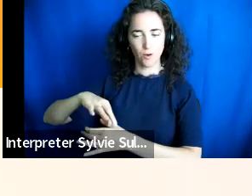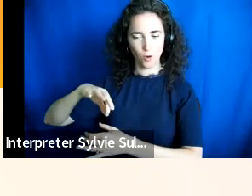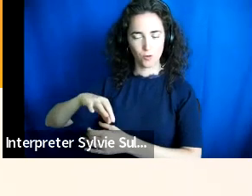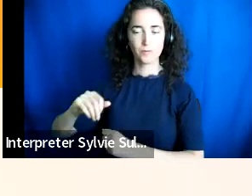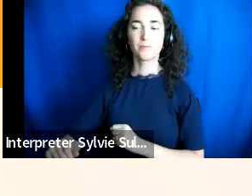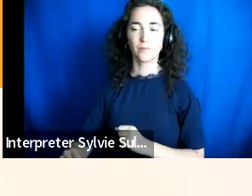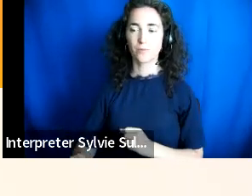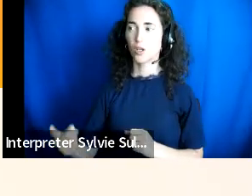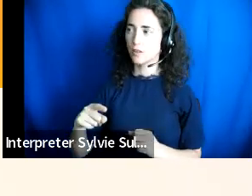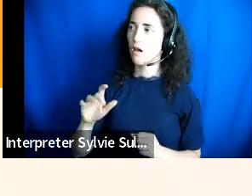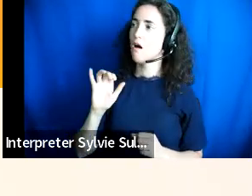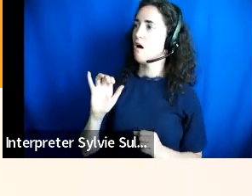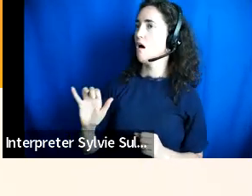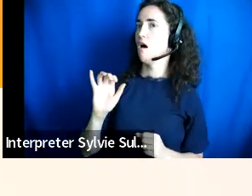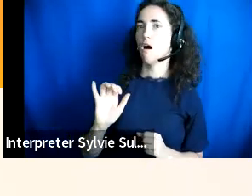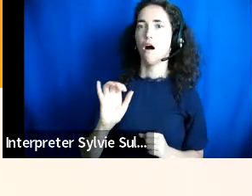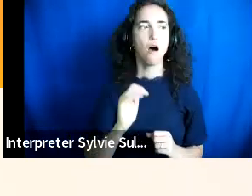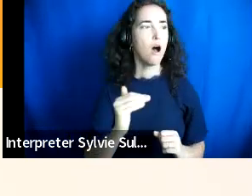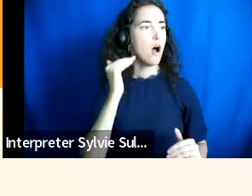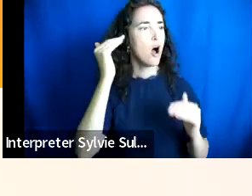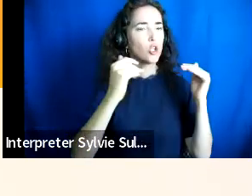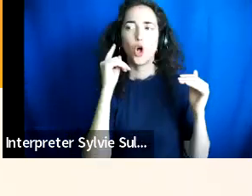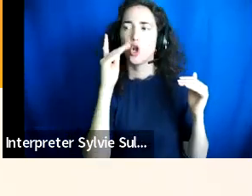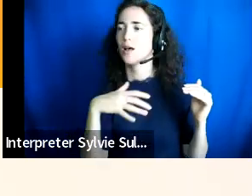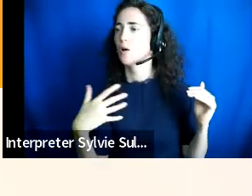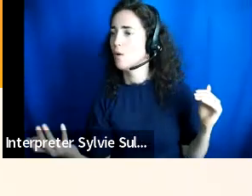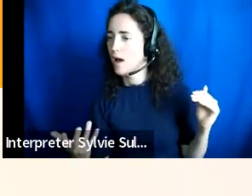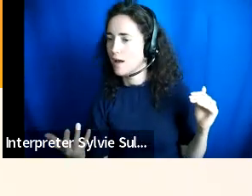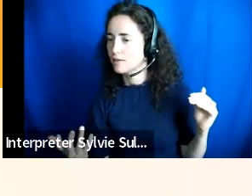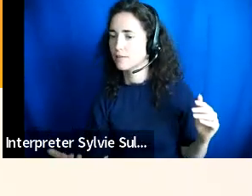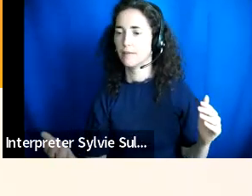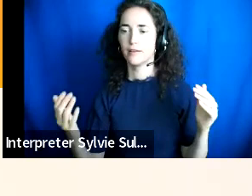Okay, what does adult Hood look like? What does it look like on my own?